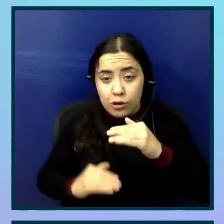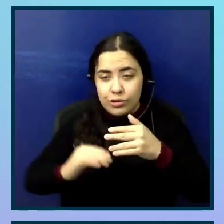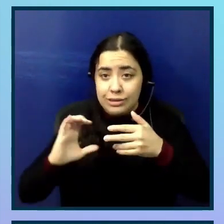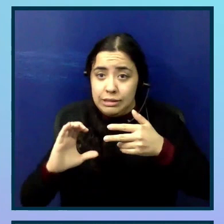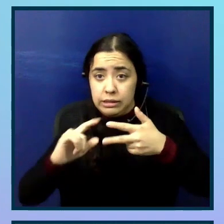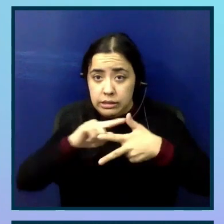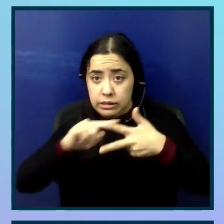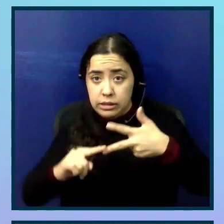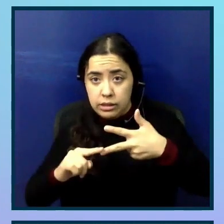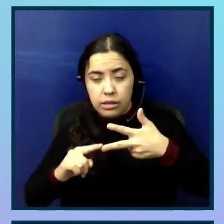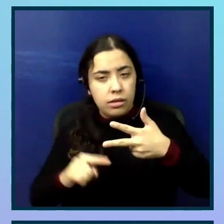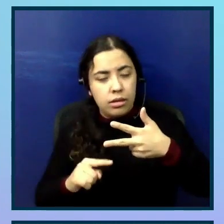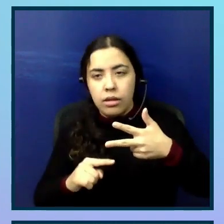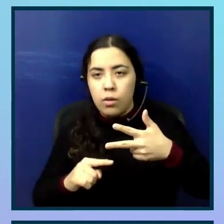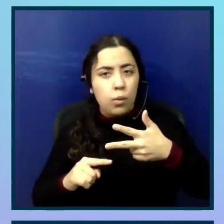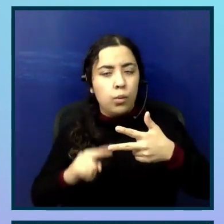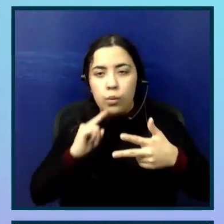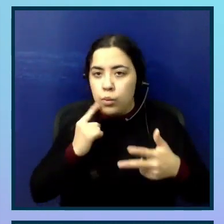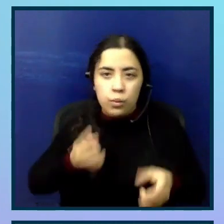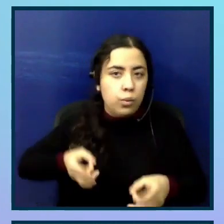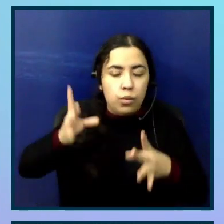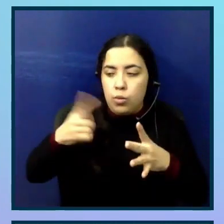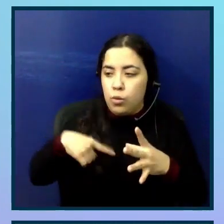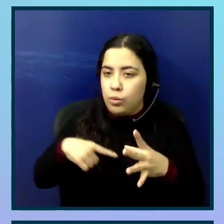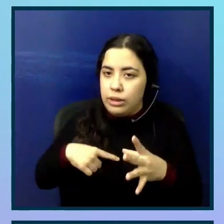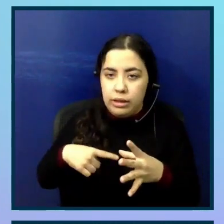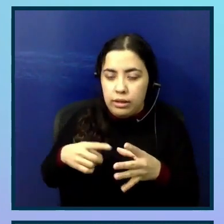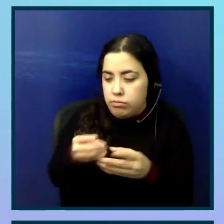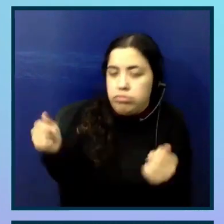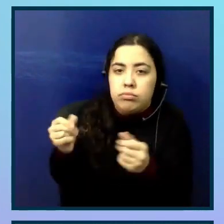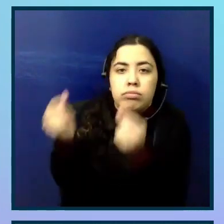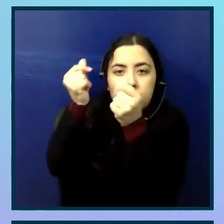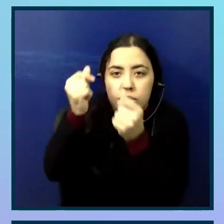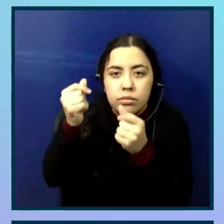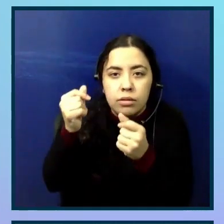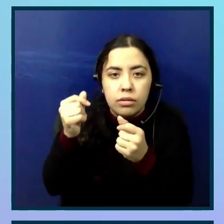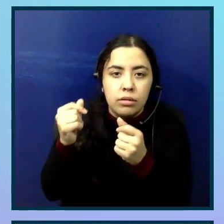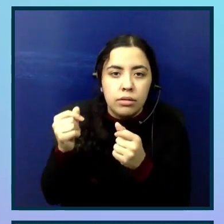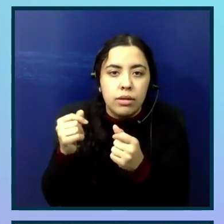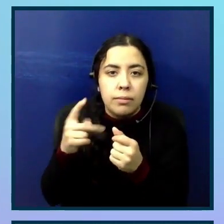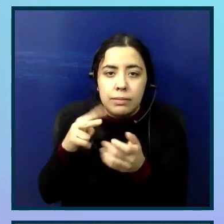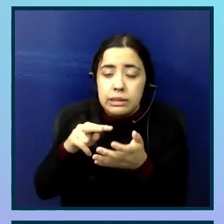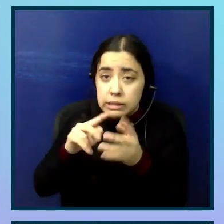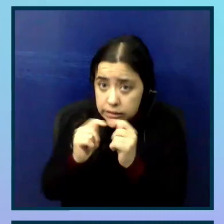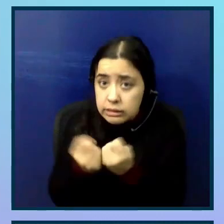are treated as high severity and have to be dealt with immediately. So that incentivizes teams to take this really seriously.